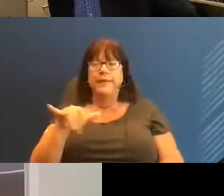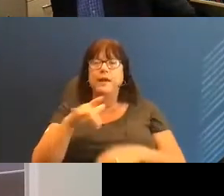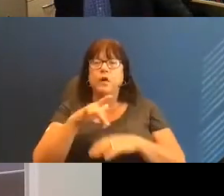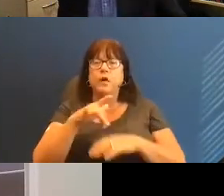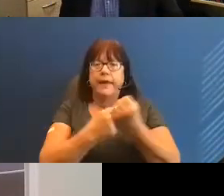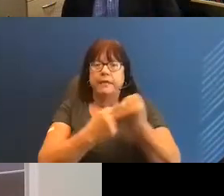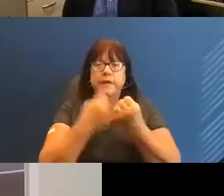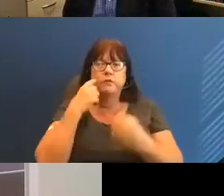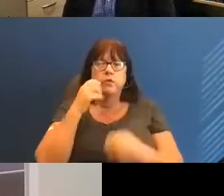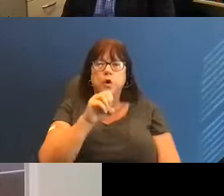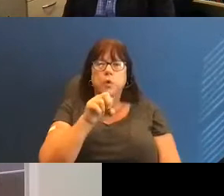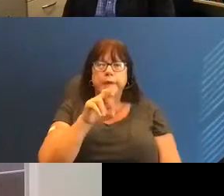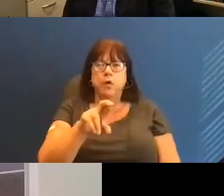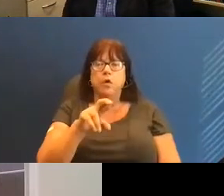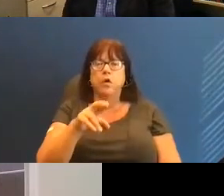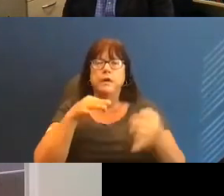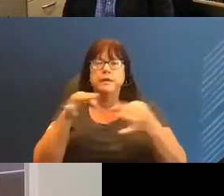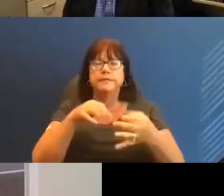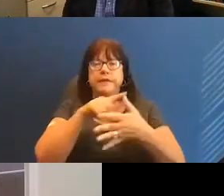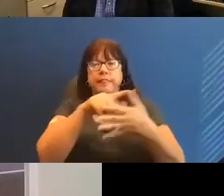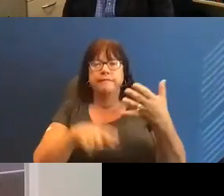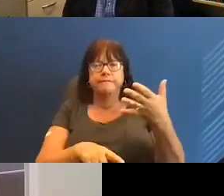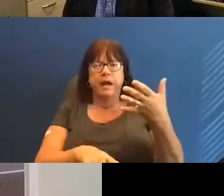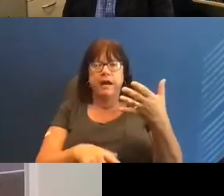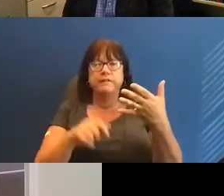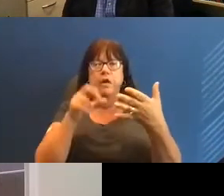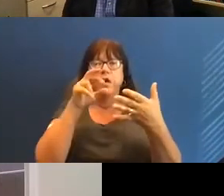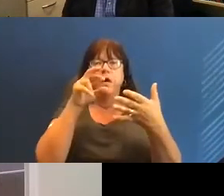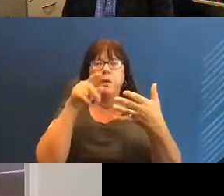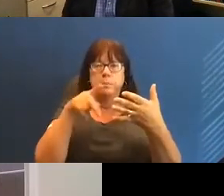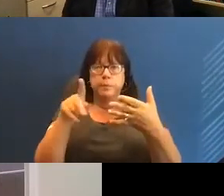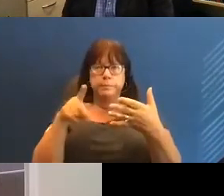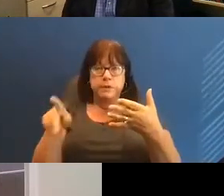calls the 5R activities or 5R promotions of OER, and I've listed those here on this slide